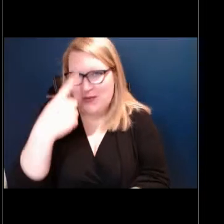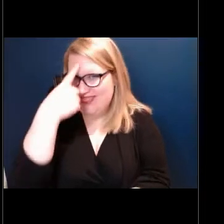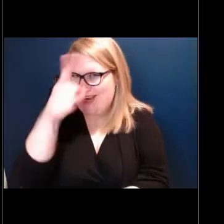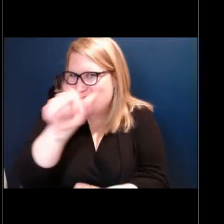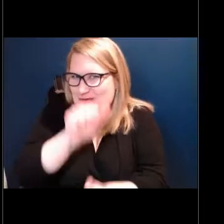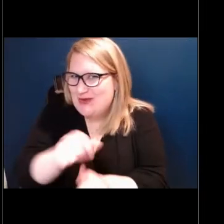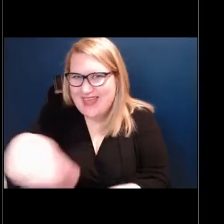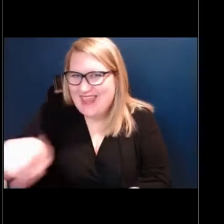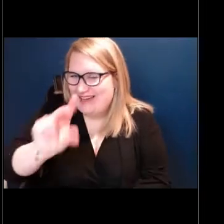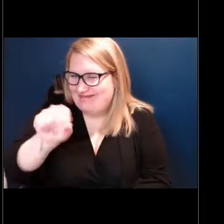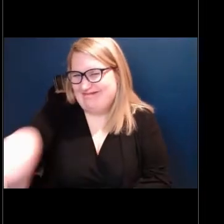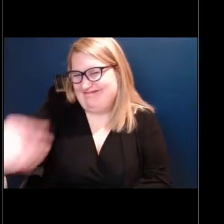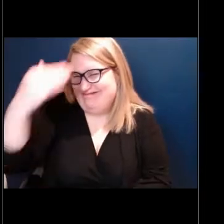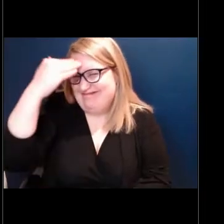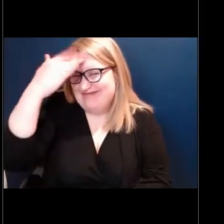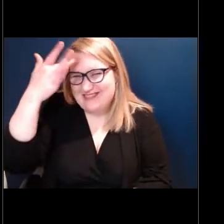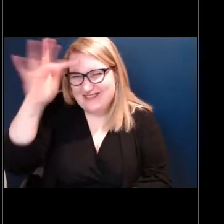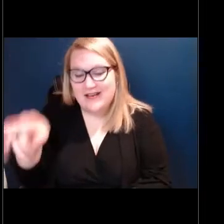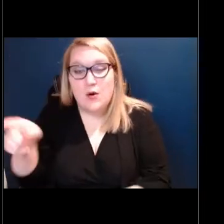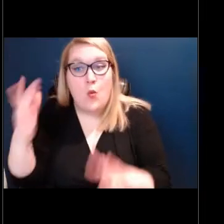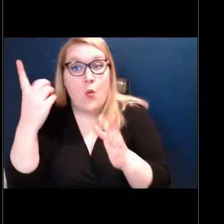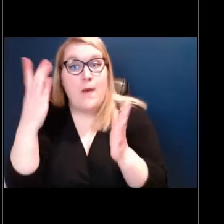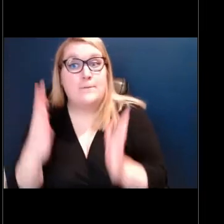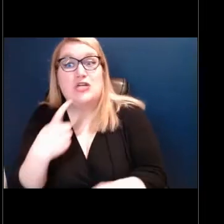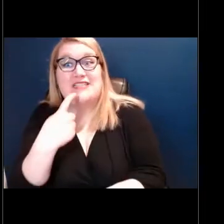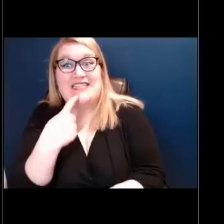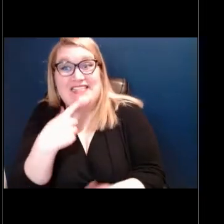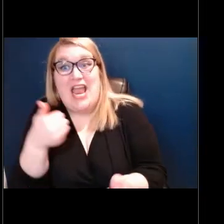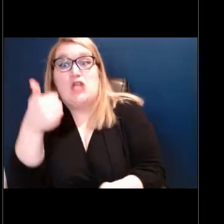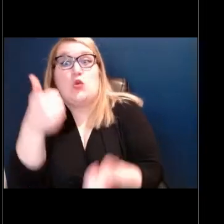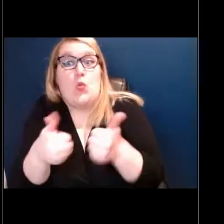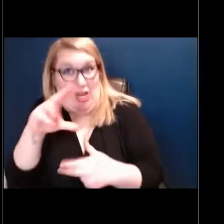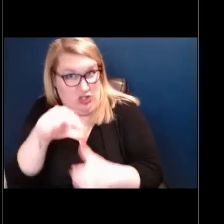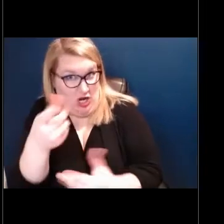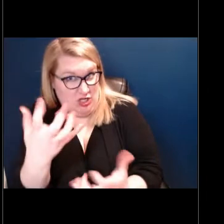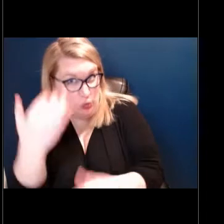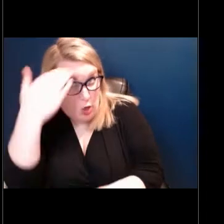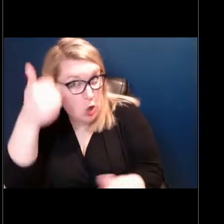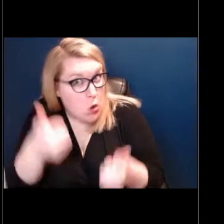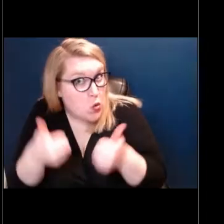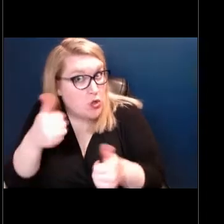We even had someone suggest which hurricane it was. Would you like to know what that guess was?